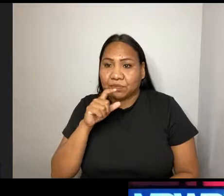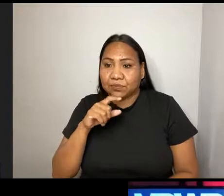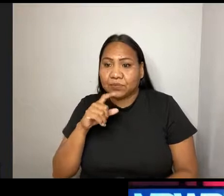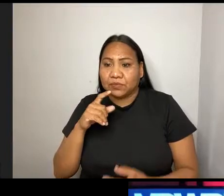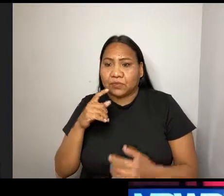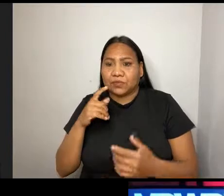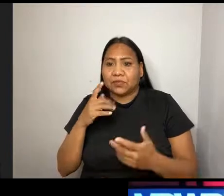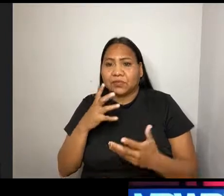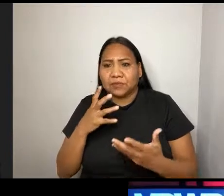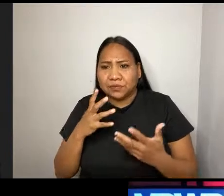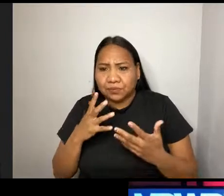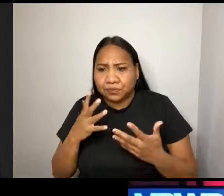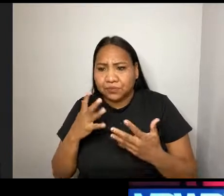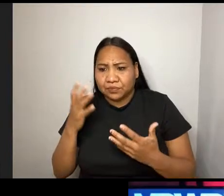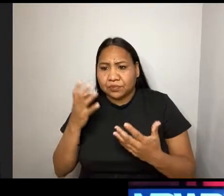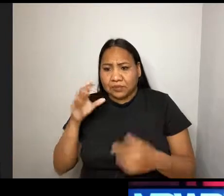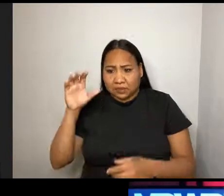jump to those in a little bit. TWO EAGLES: Sociology